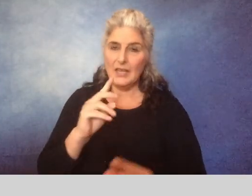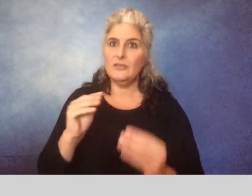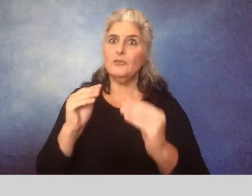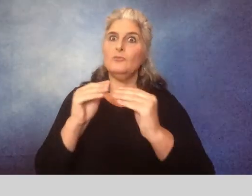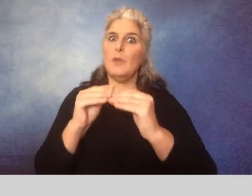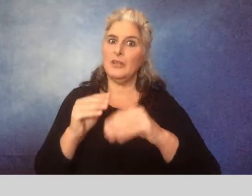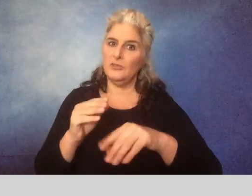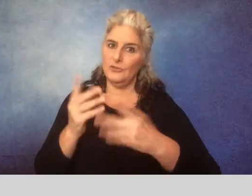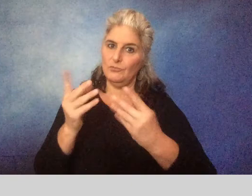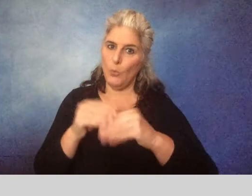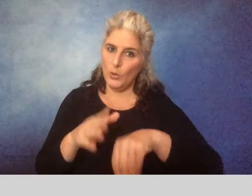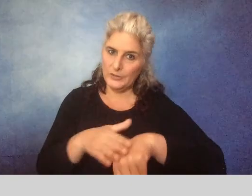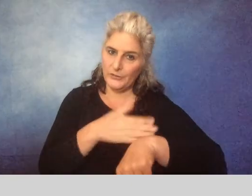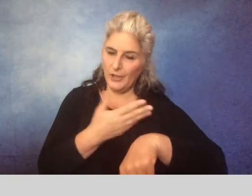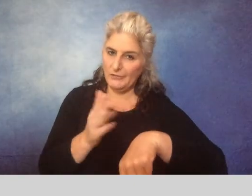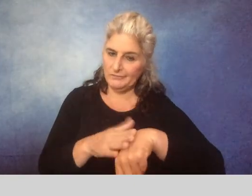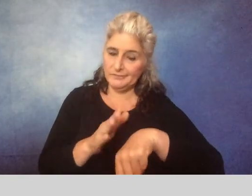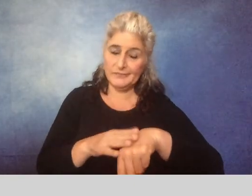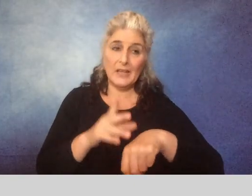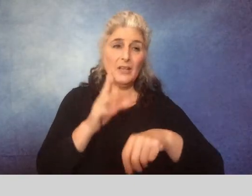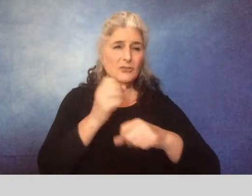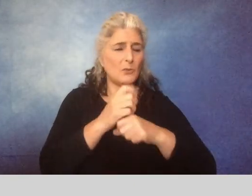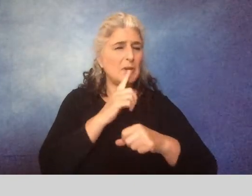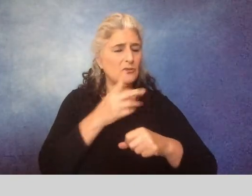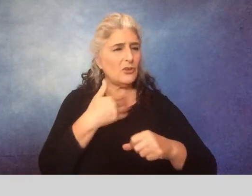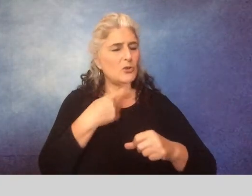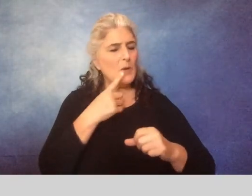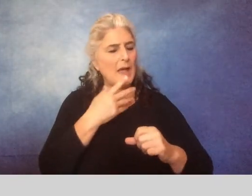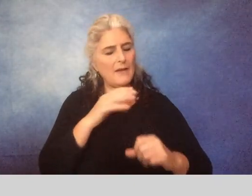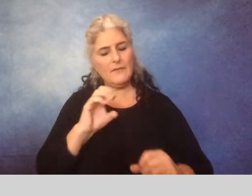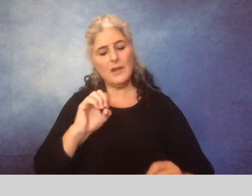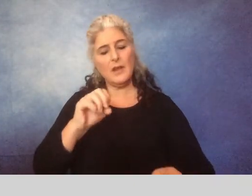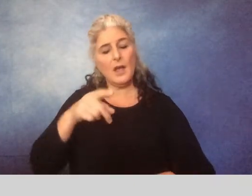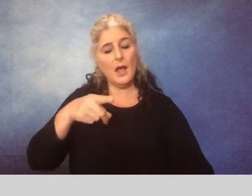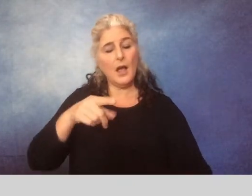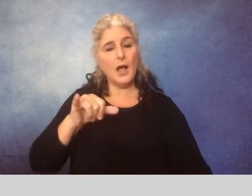So if you want to make sure you have a release build or make sure you have an optimized version of your code,